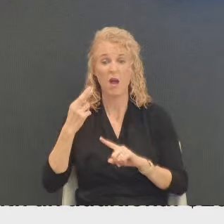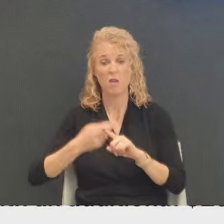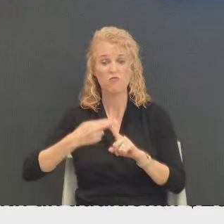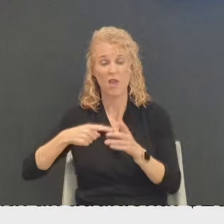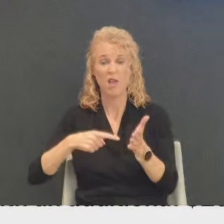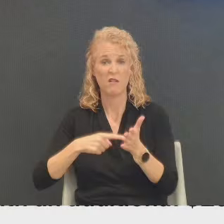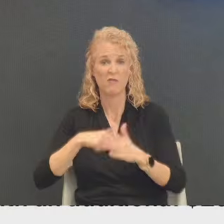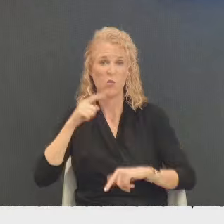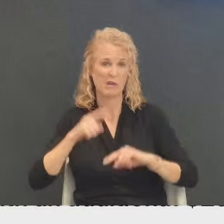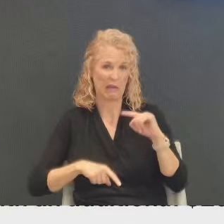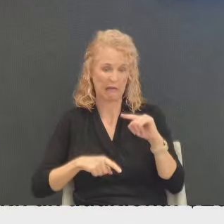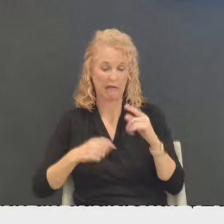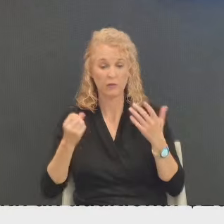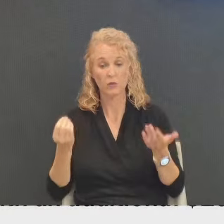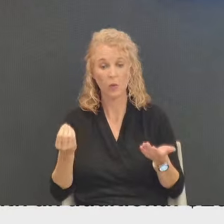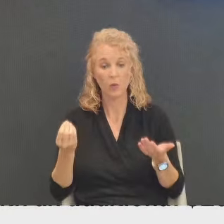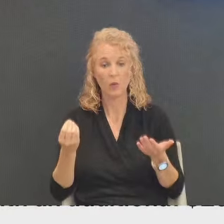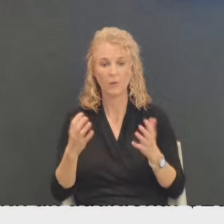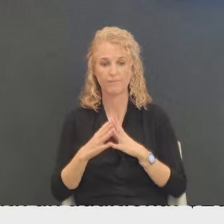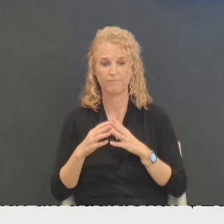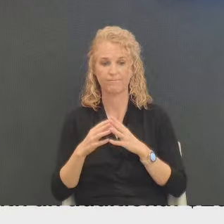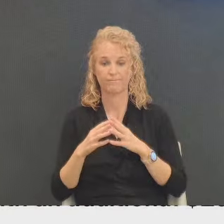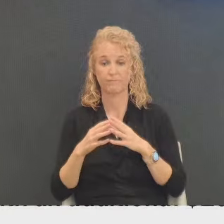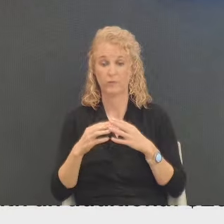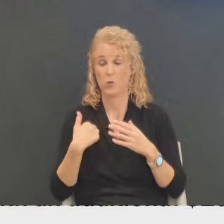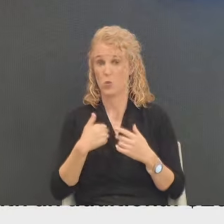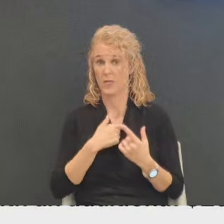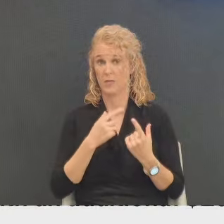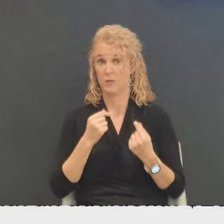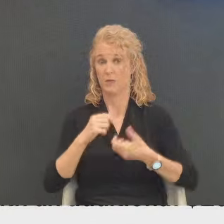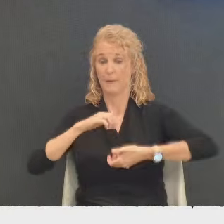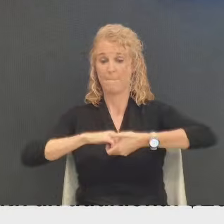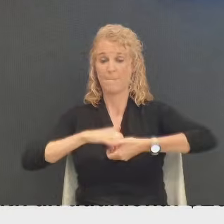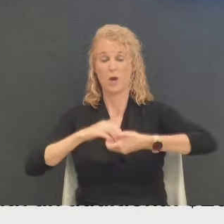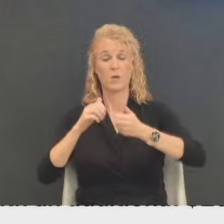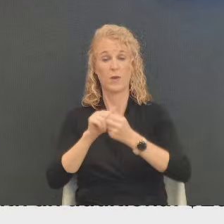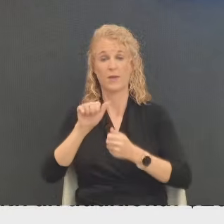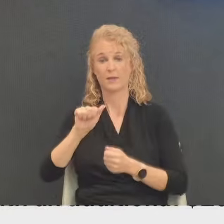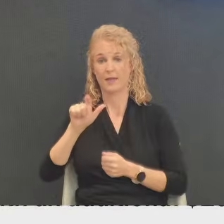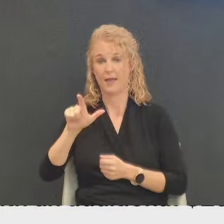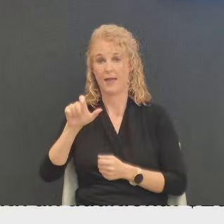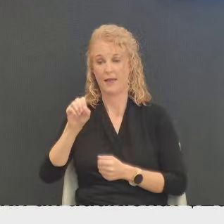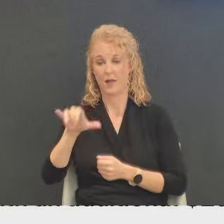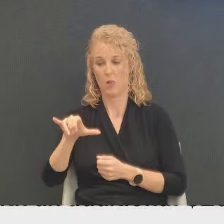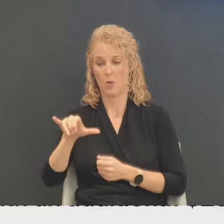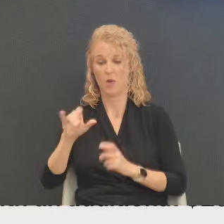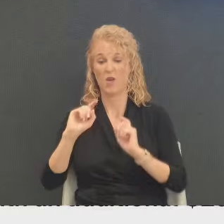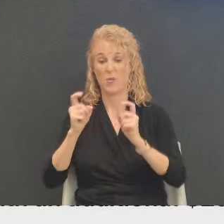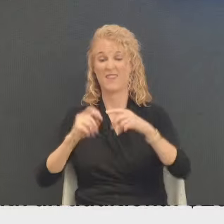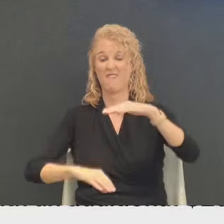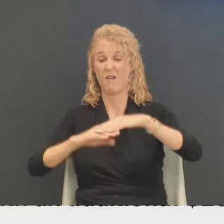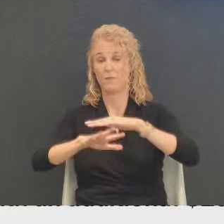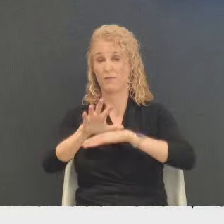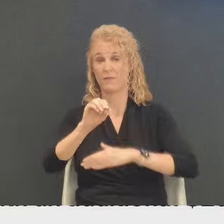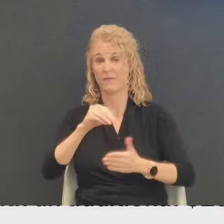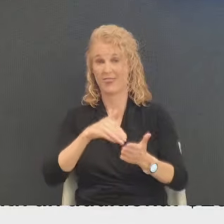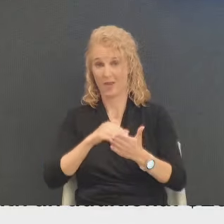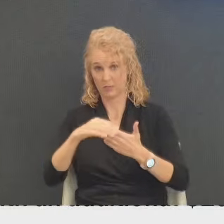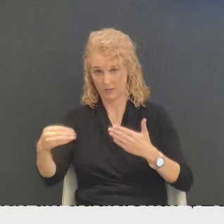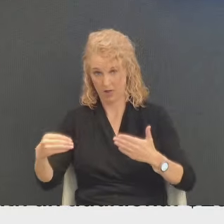property ownership. And so we partner with Alloy and we give up to $50,000 on your down payment